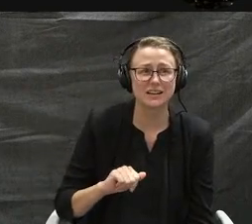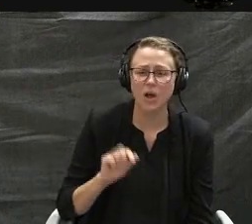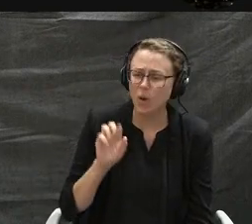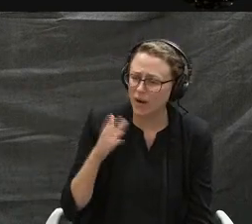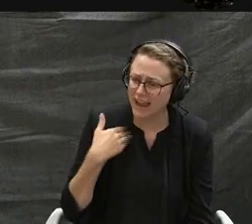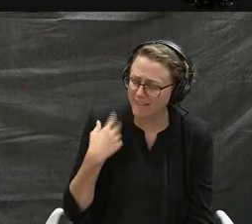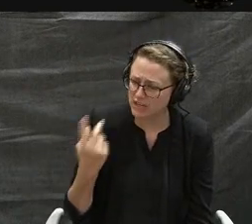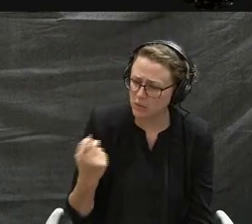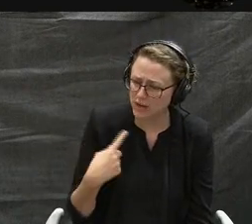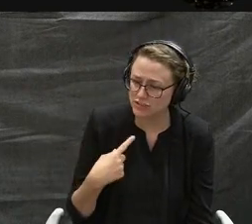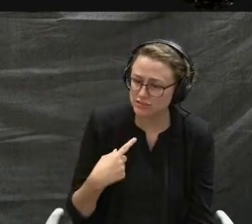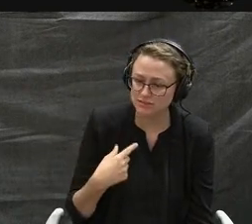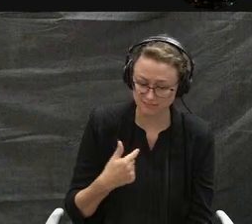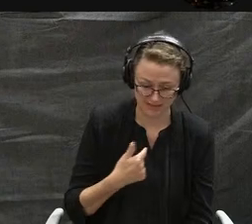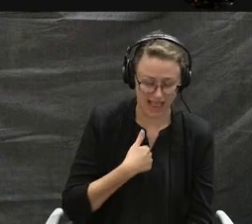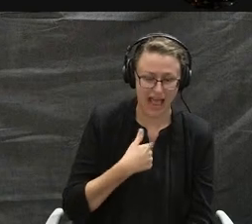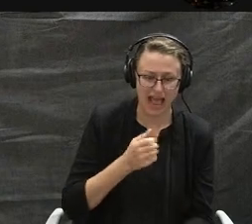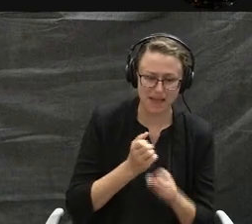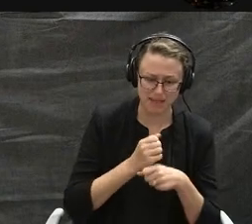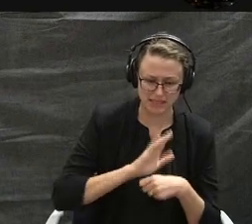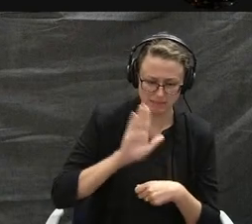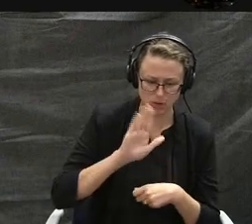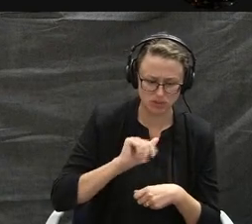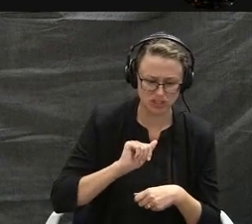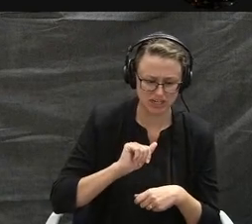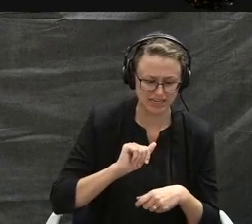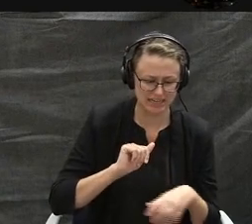I think I made the motion just gonna say I still.